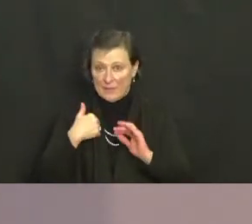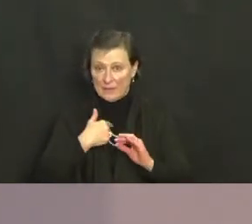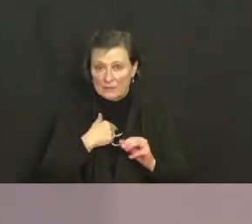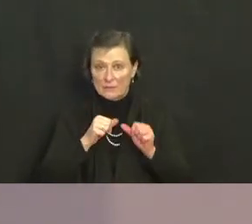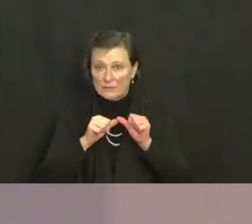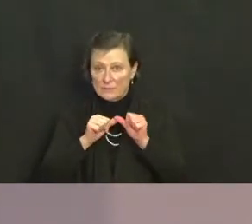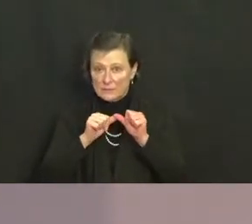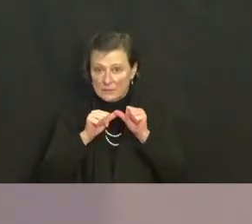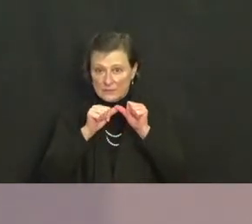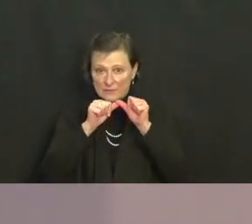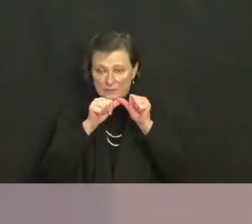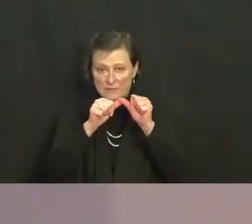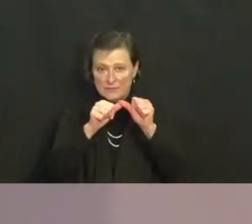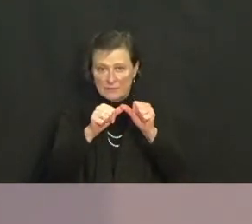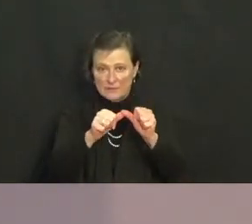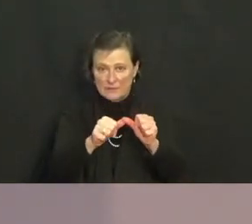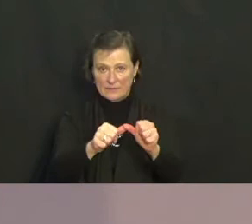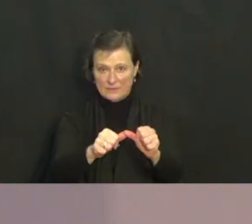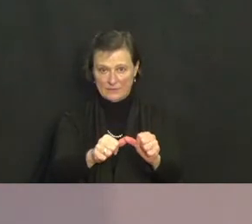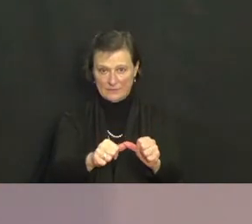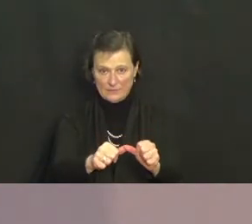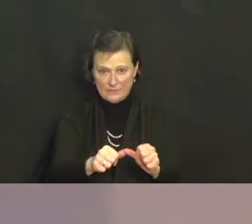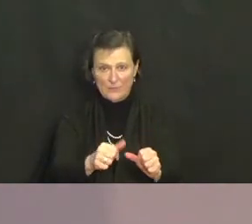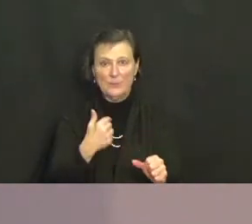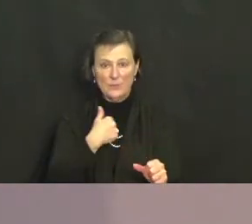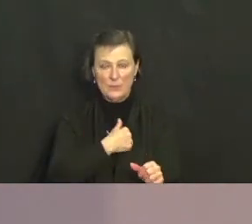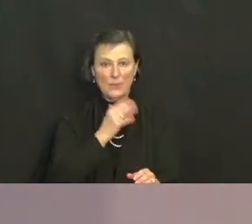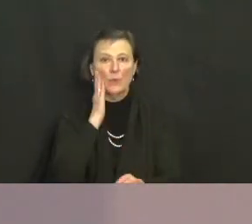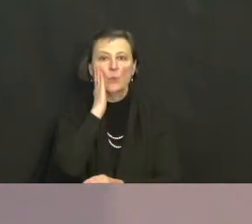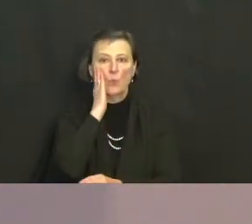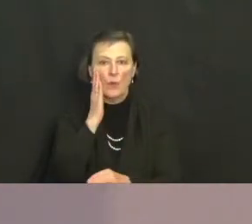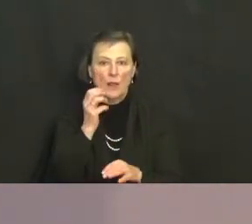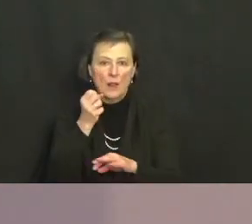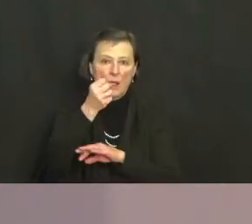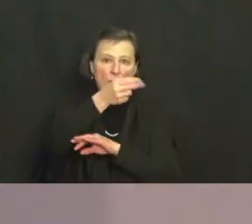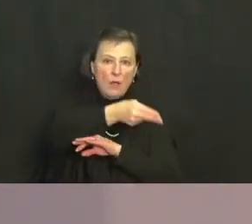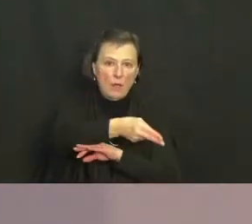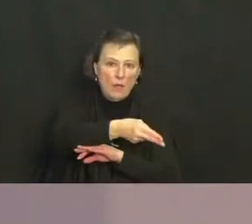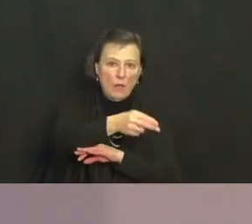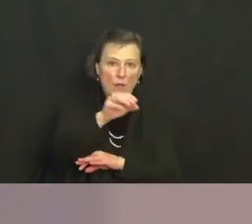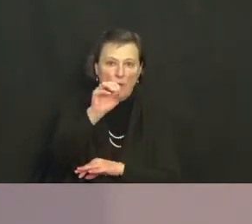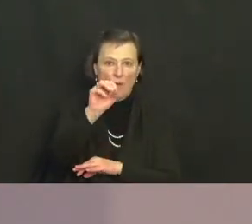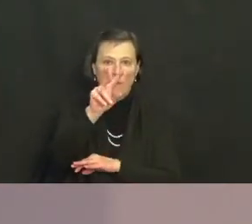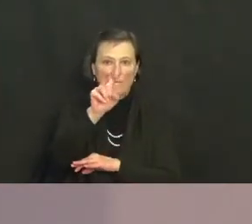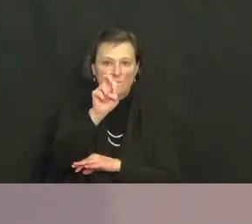And we will overcome.